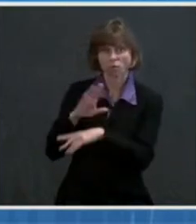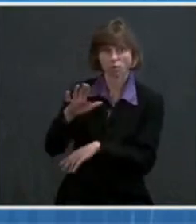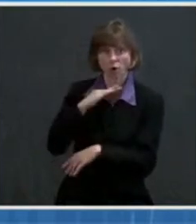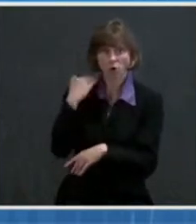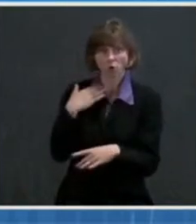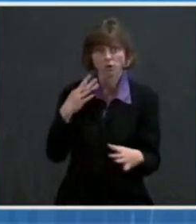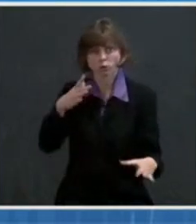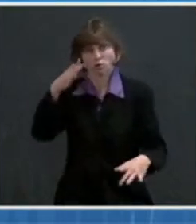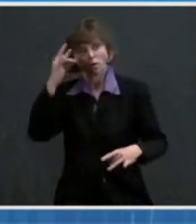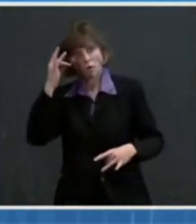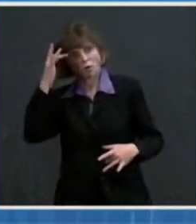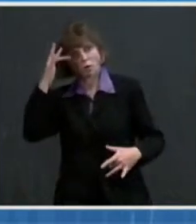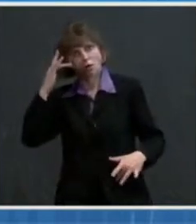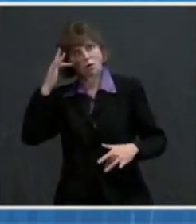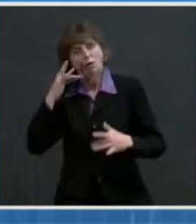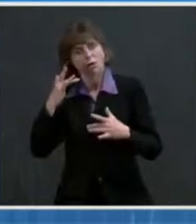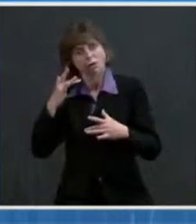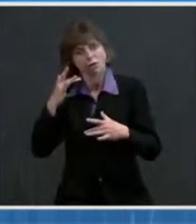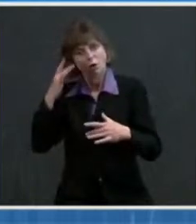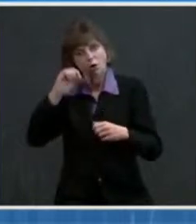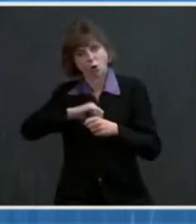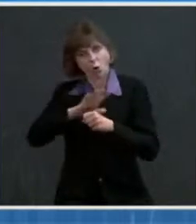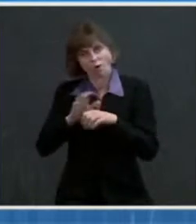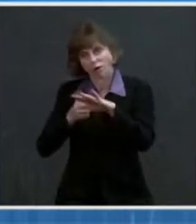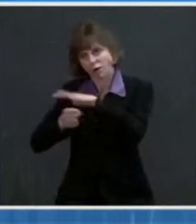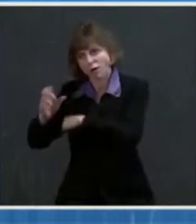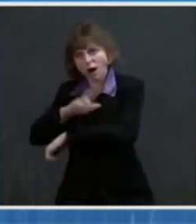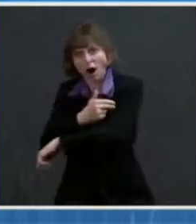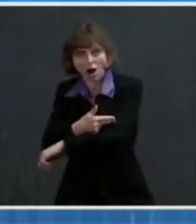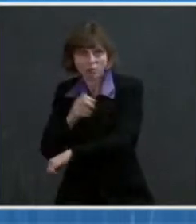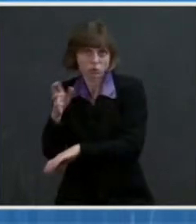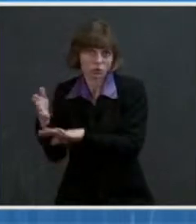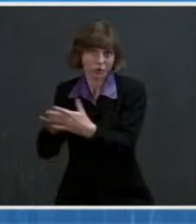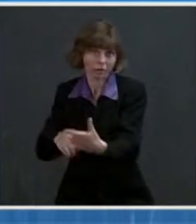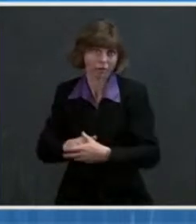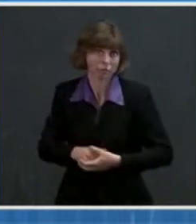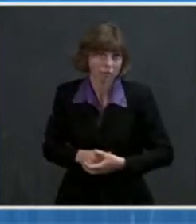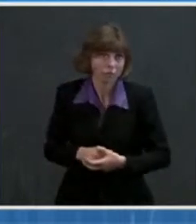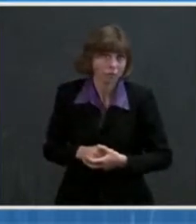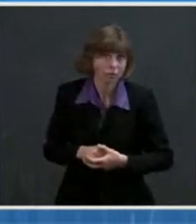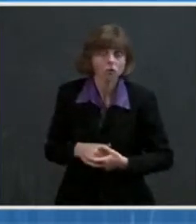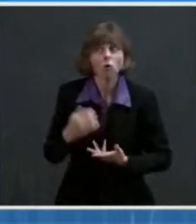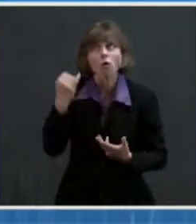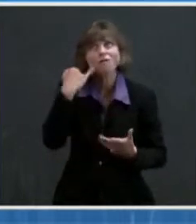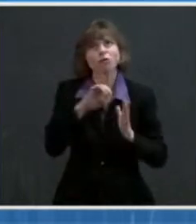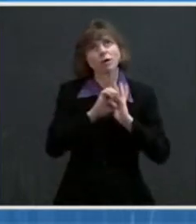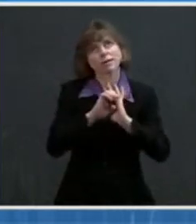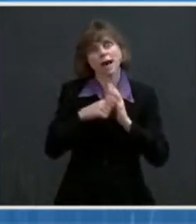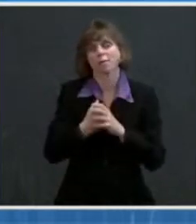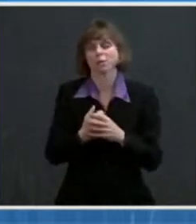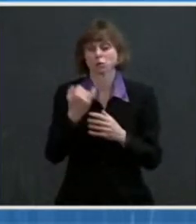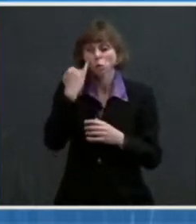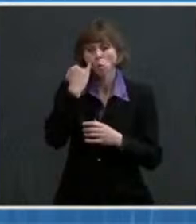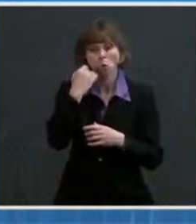CANCER, HEART DISEASE OR DIABETES THAT COULD INCREASE THEIR RISK OF COVID-19 RELATED